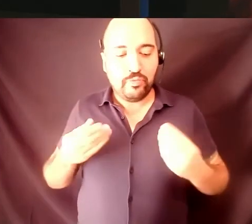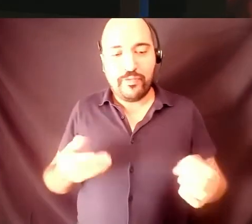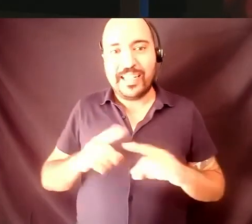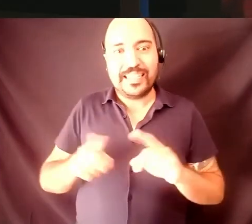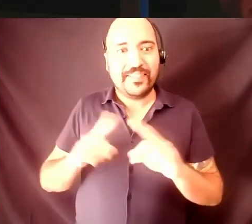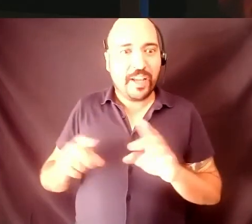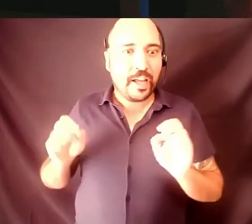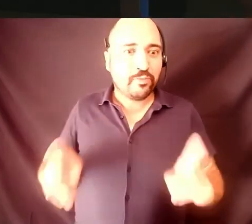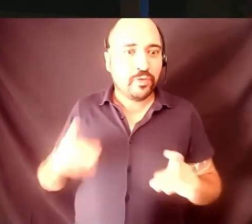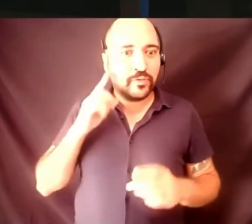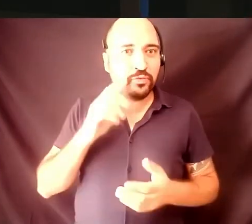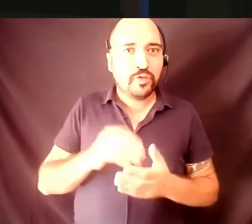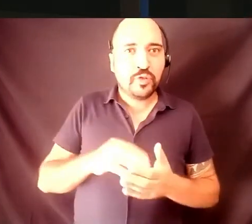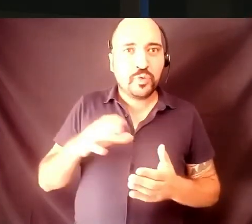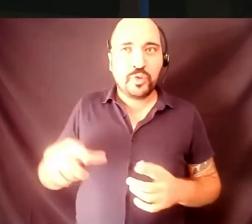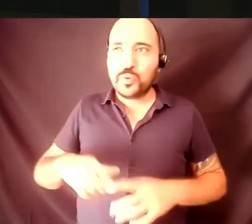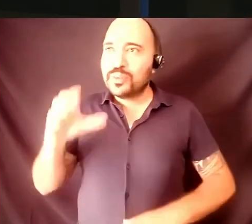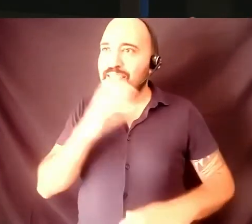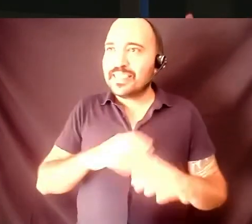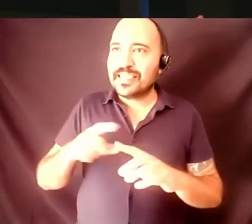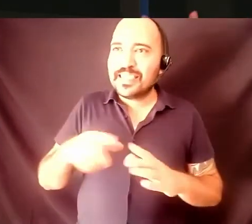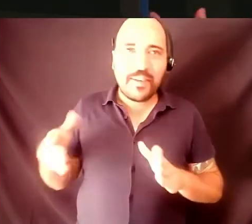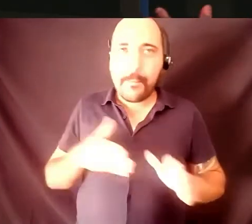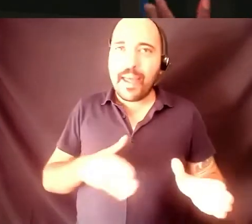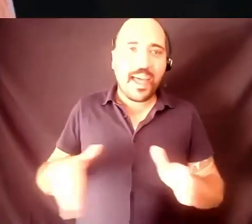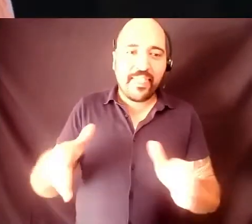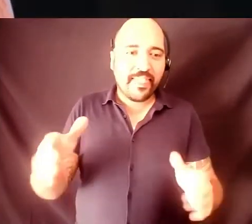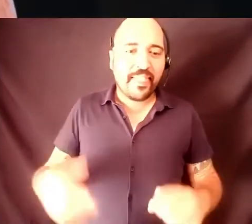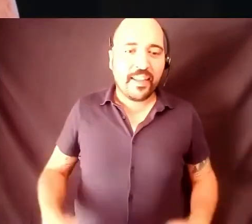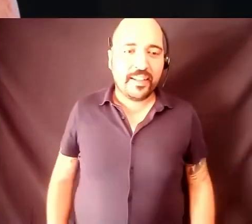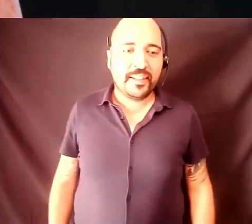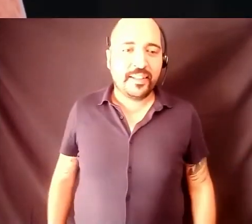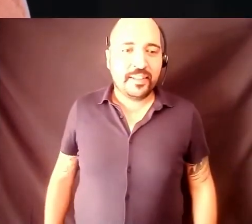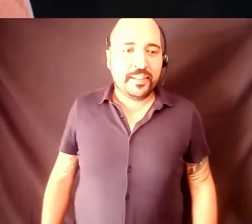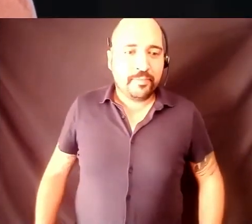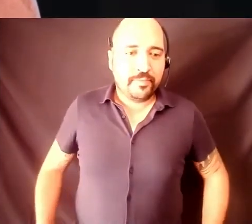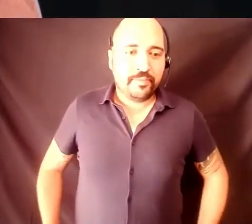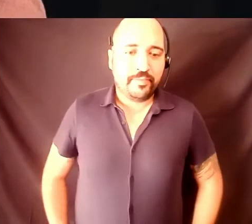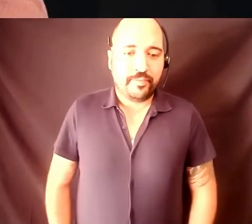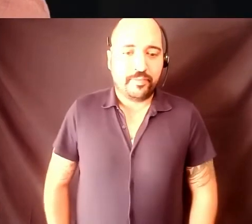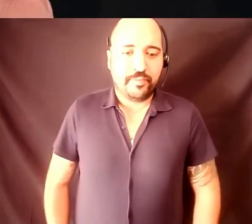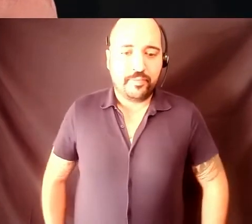Providing different opportunities for students to see different paths. They don't see art as a viable career.